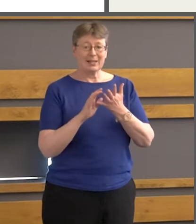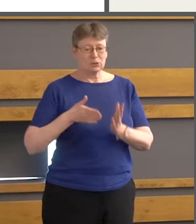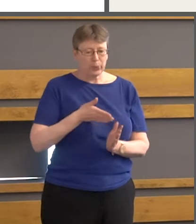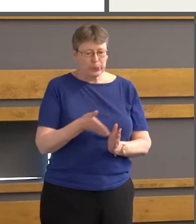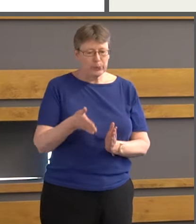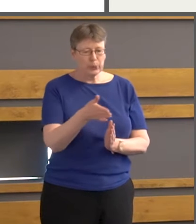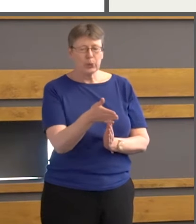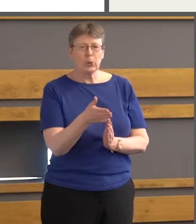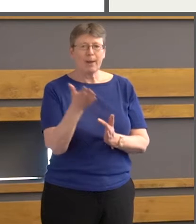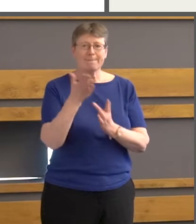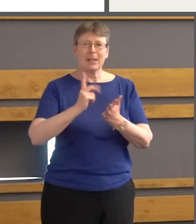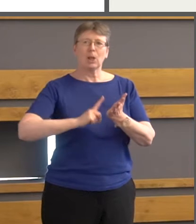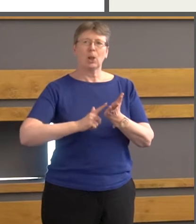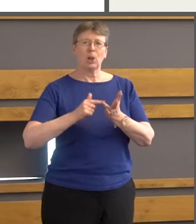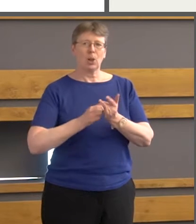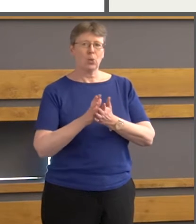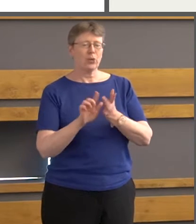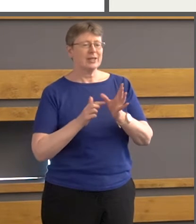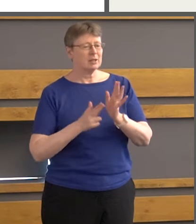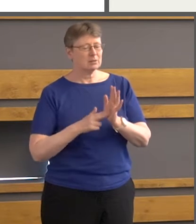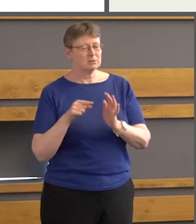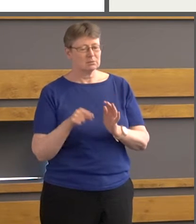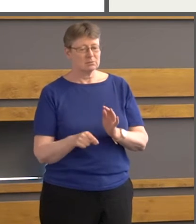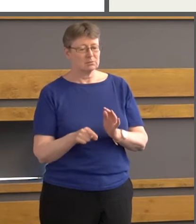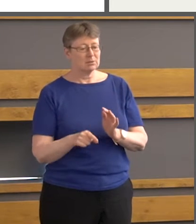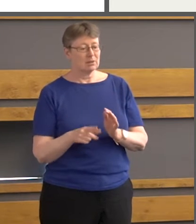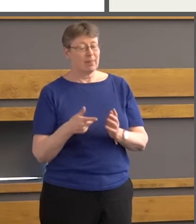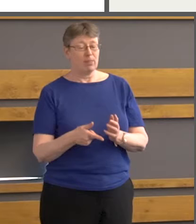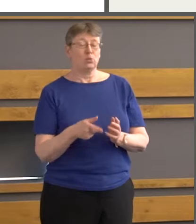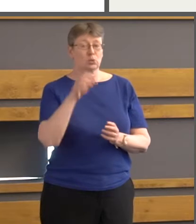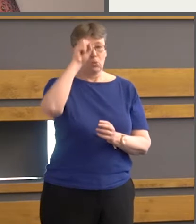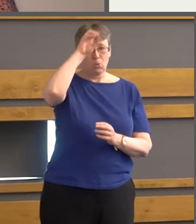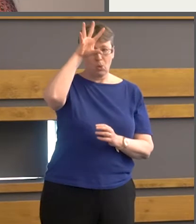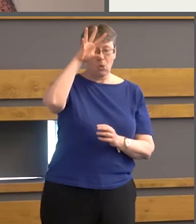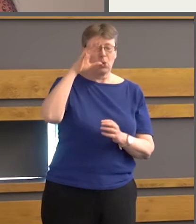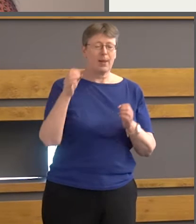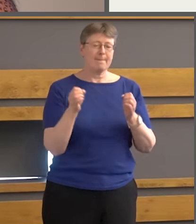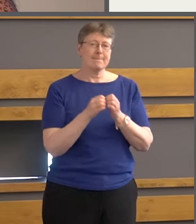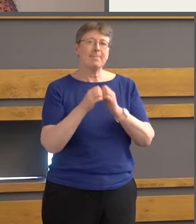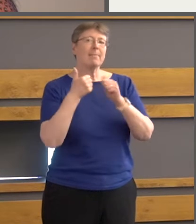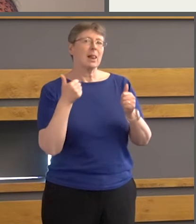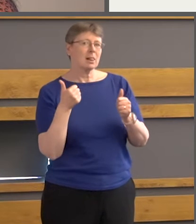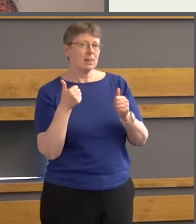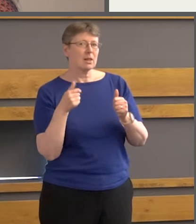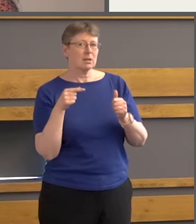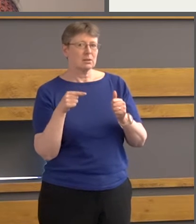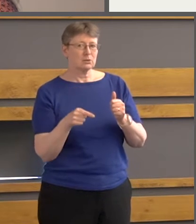and they're the site of in different ways these industries, coal and paper milling. So the river was used to power the paper mills.